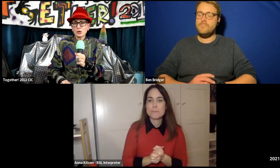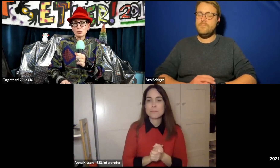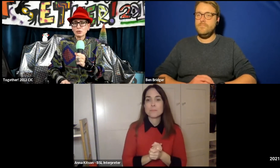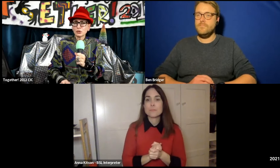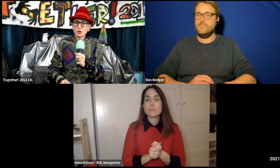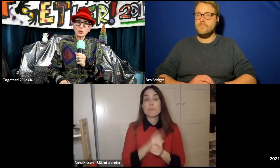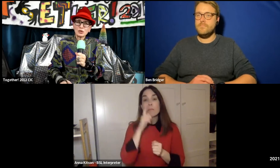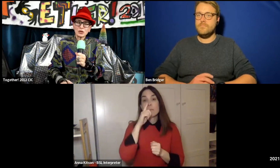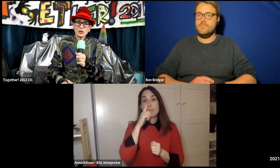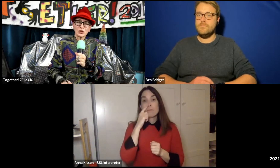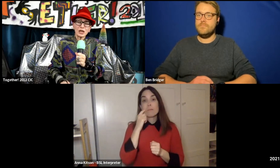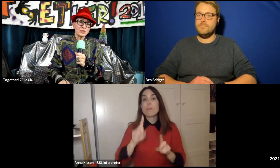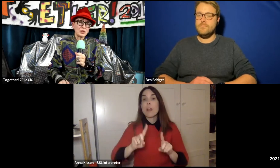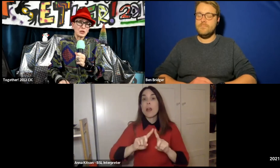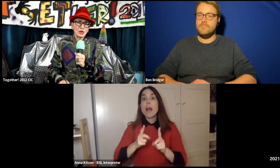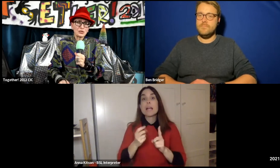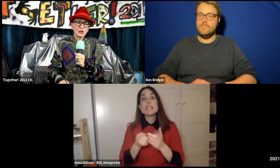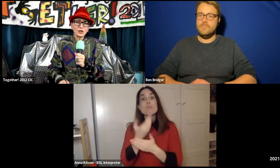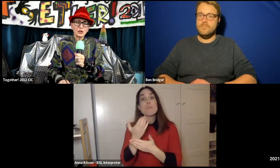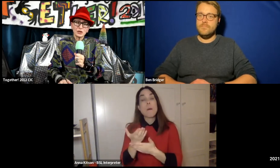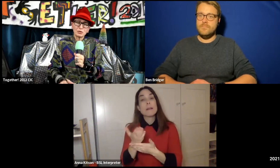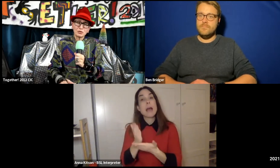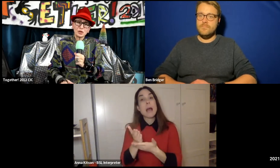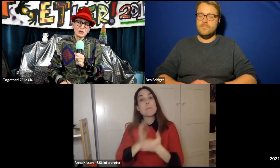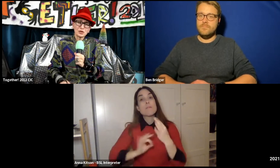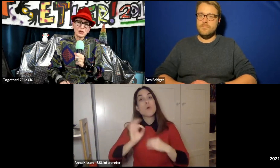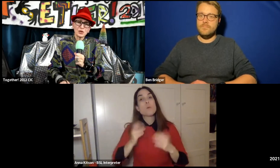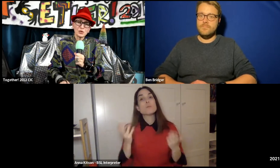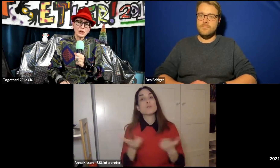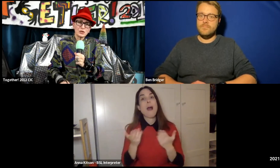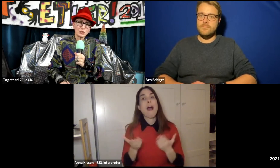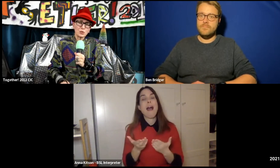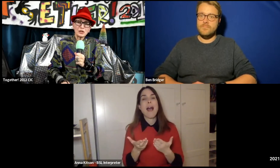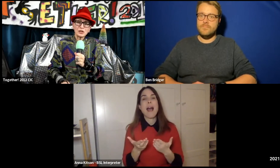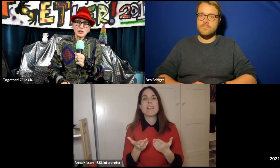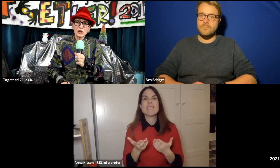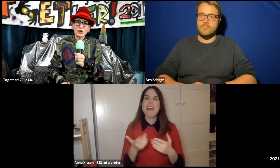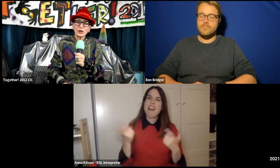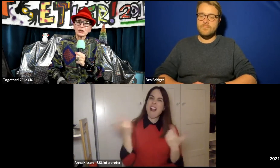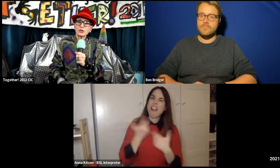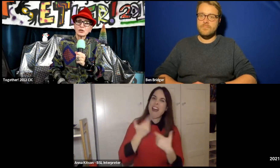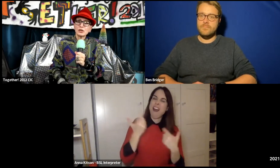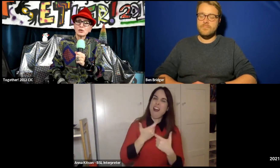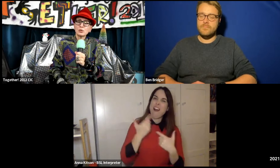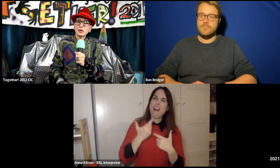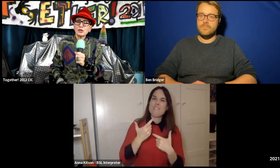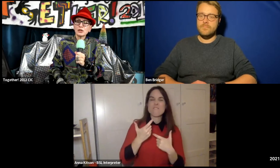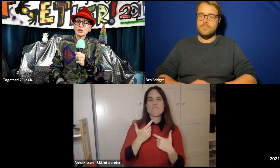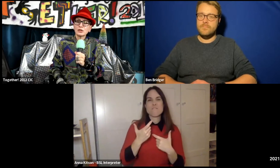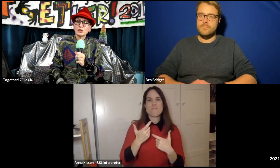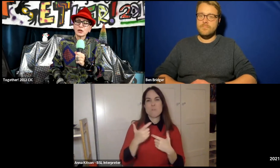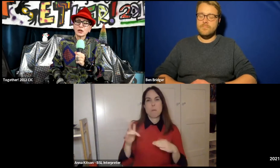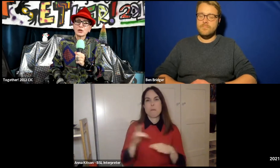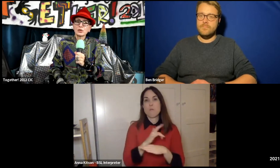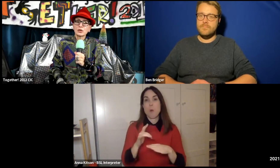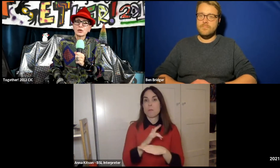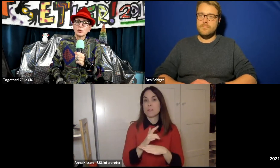who performed at our Having a Laugh gig a few weeks ago is Wendy Young. I see that Wendy Young is in the house and I